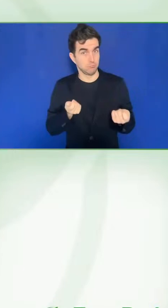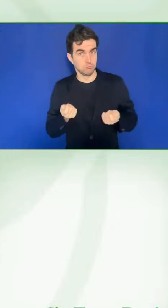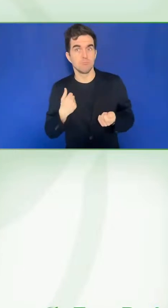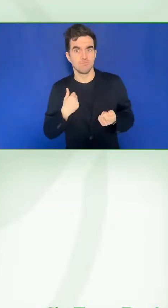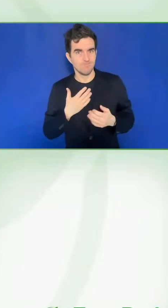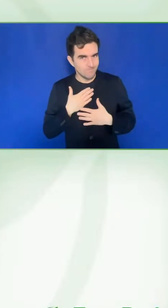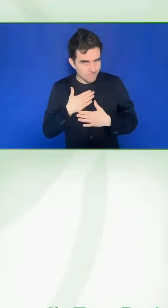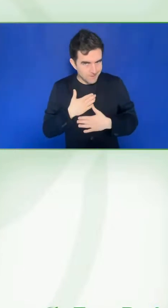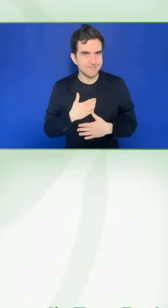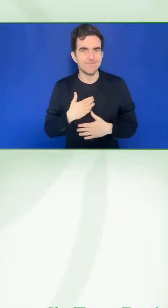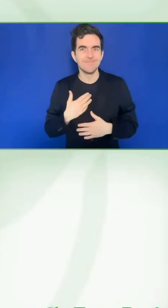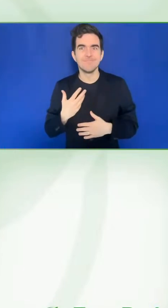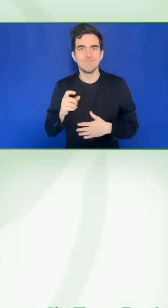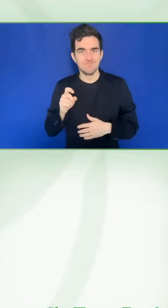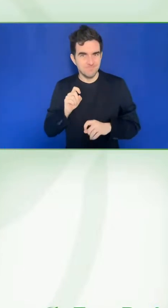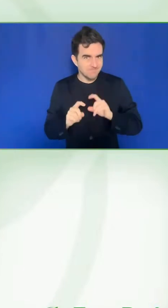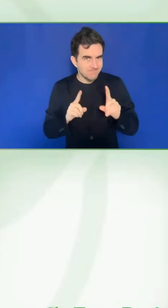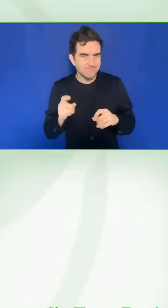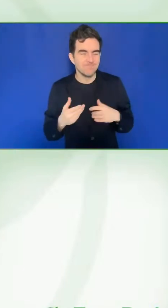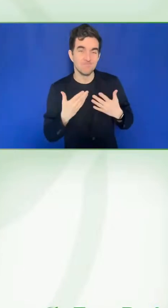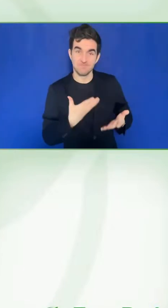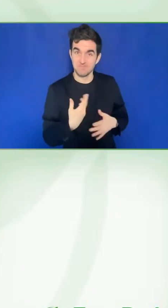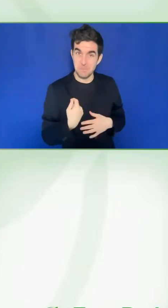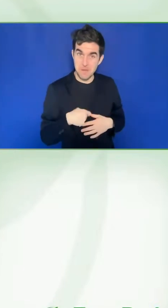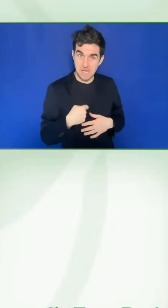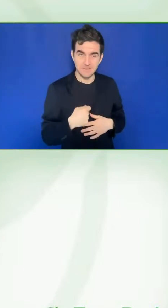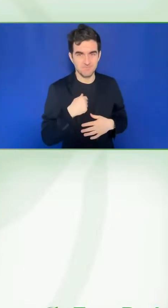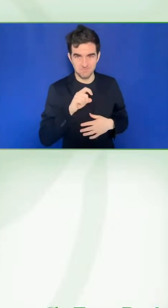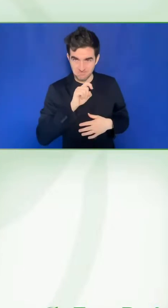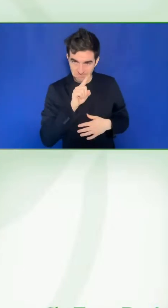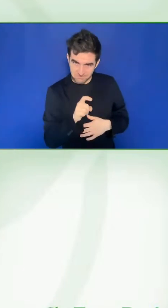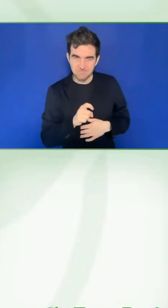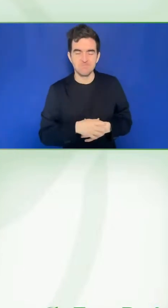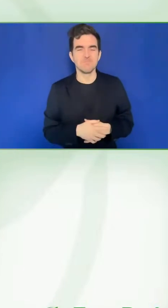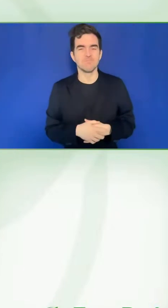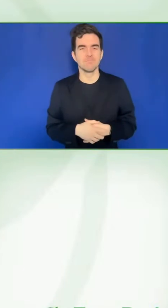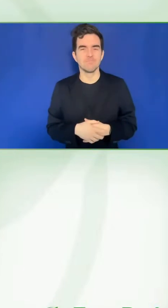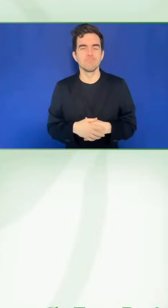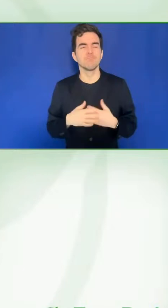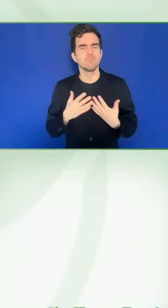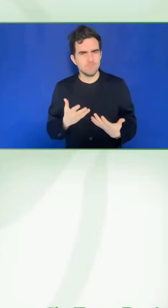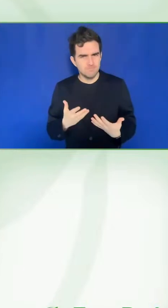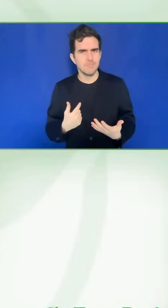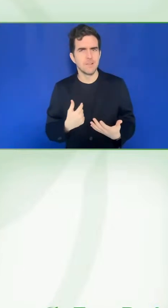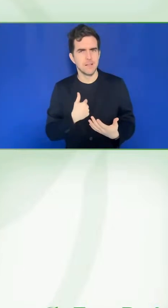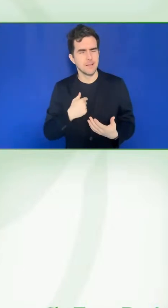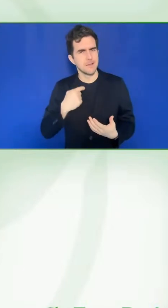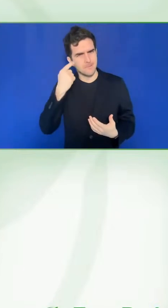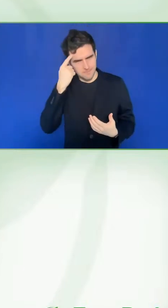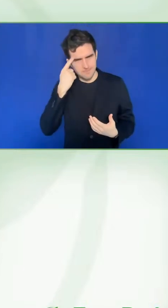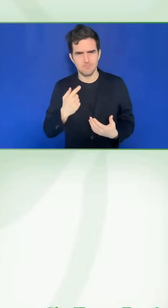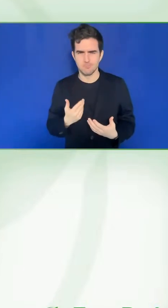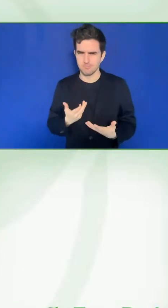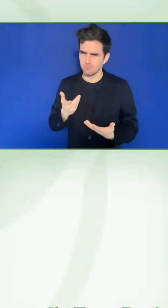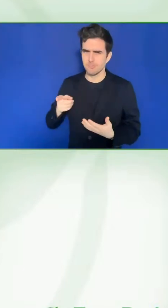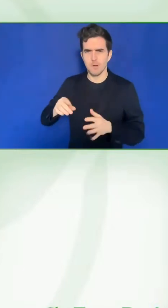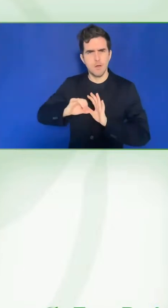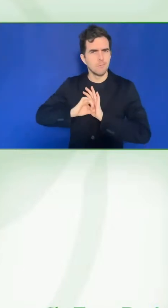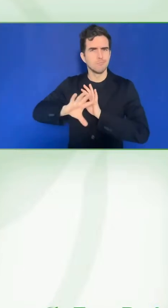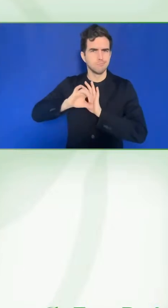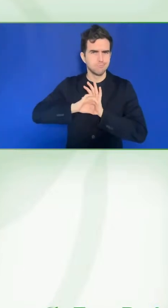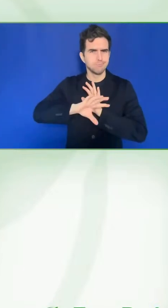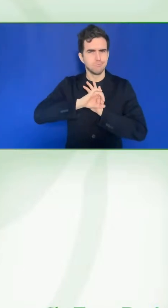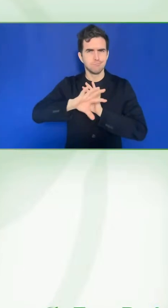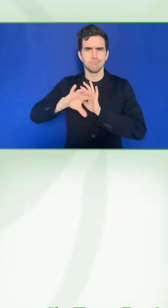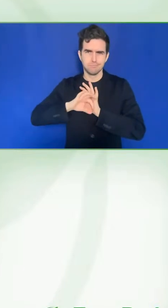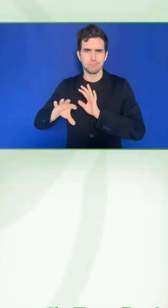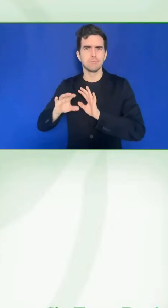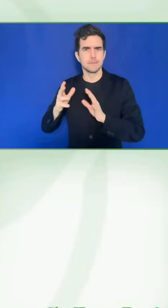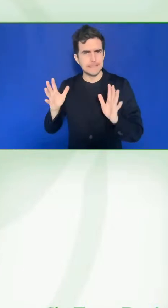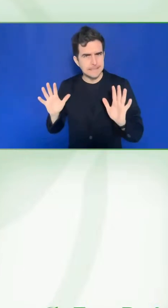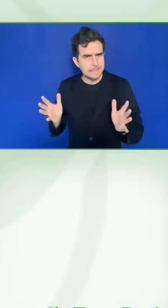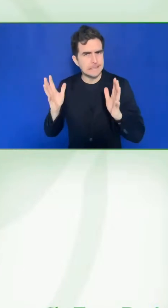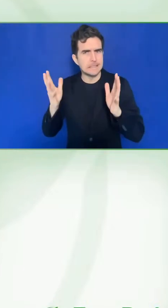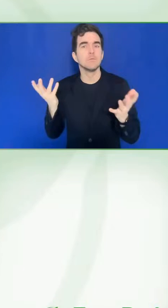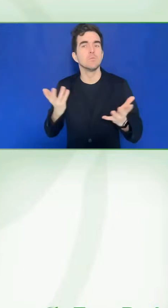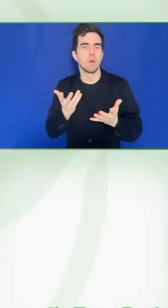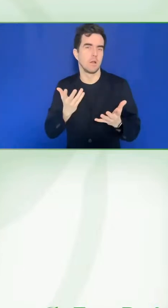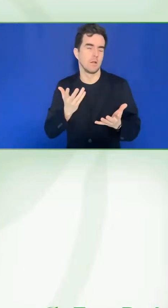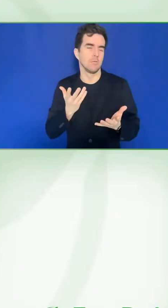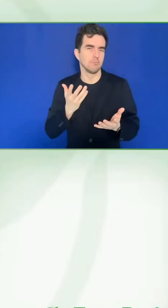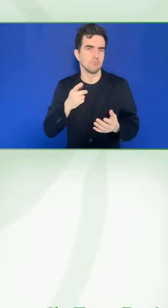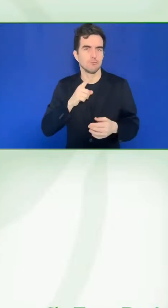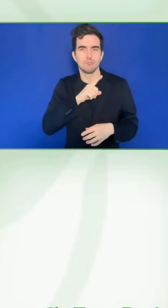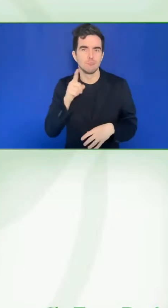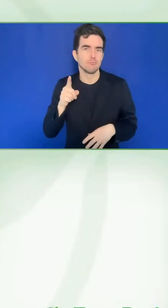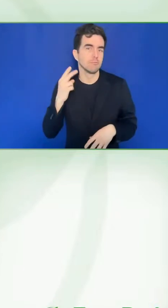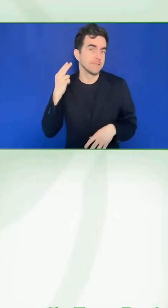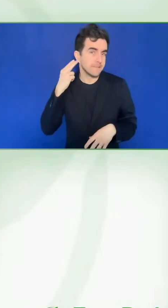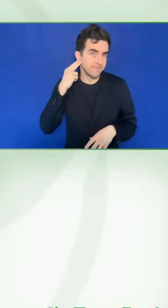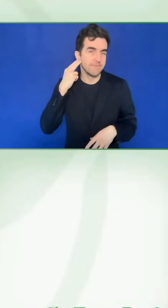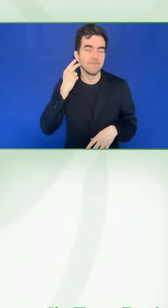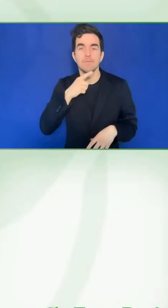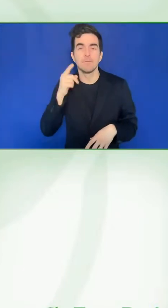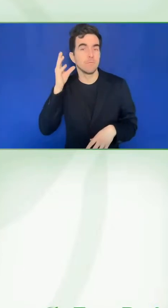people with disabilities in terms of employment.